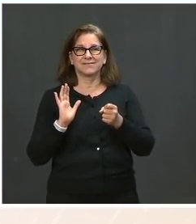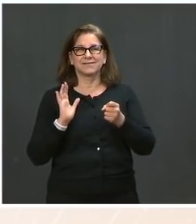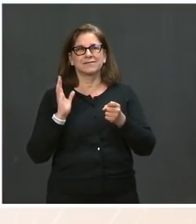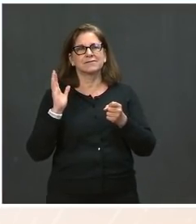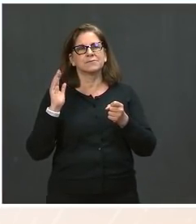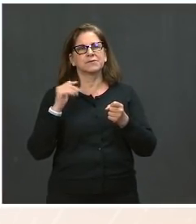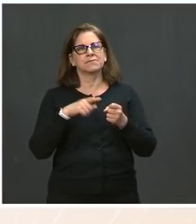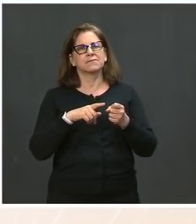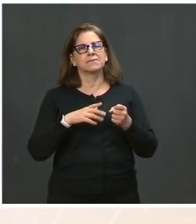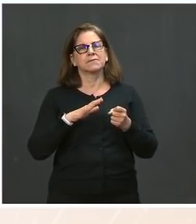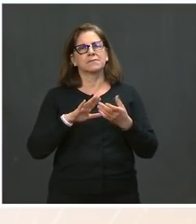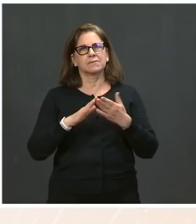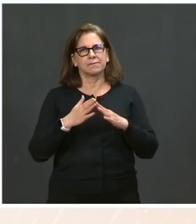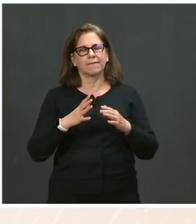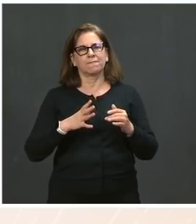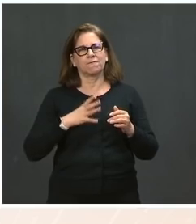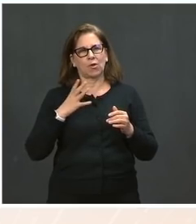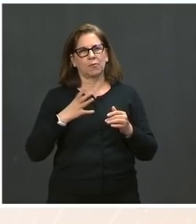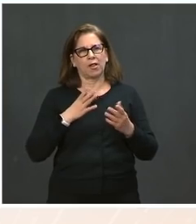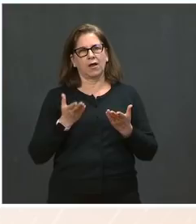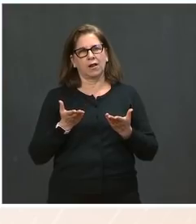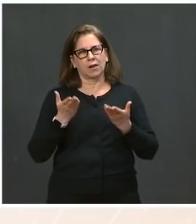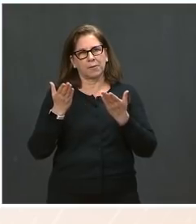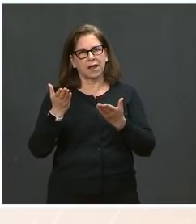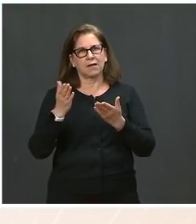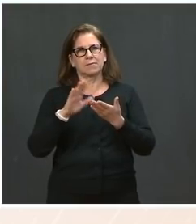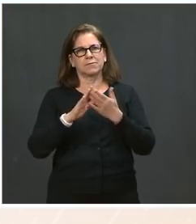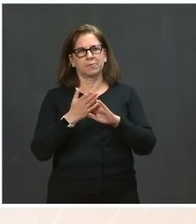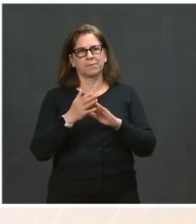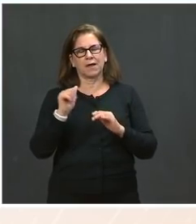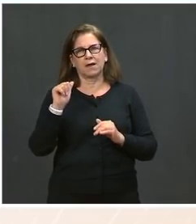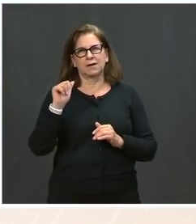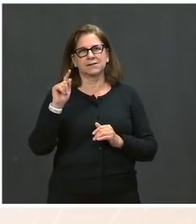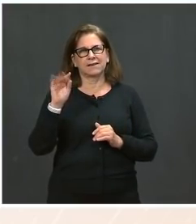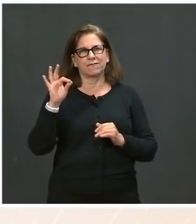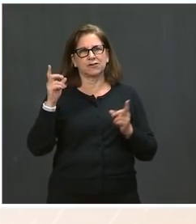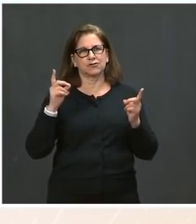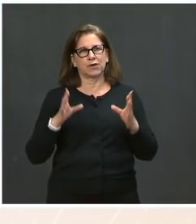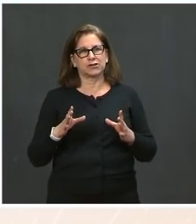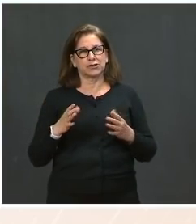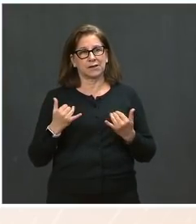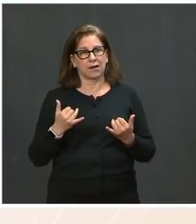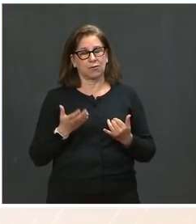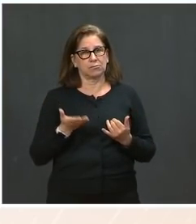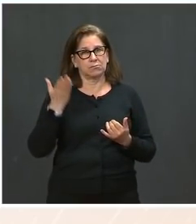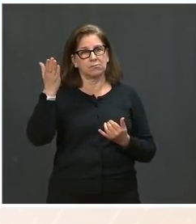to this role? Ms. Psaki: You mean put forward his nomination to Congress? I would -- I would expect quite soon.